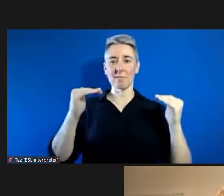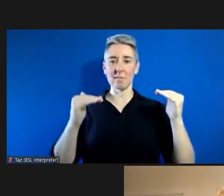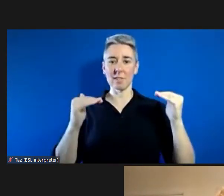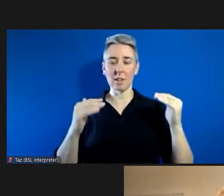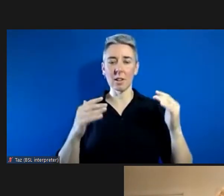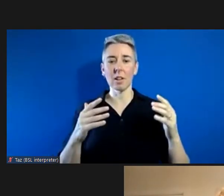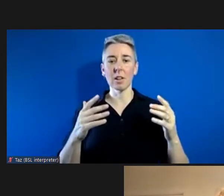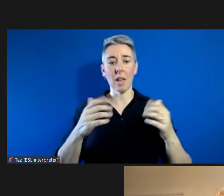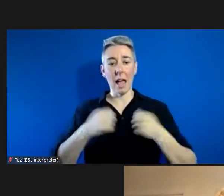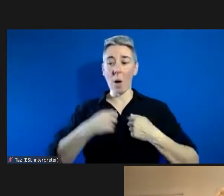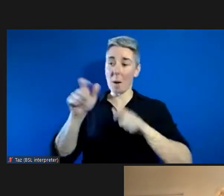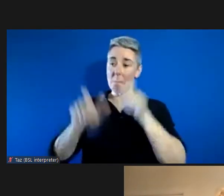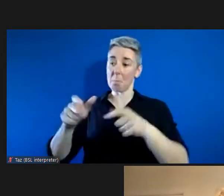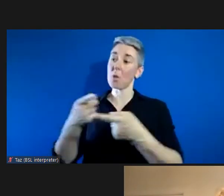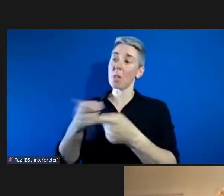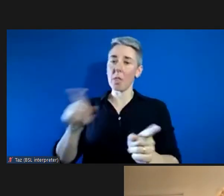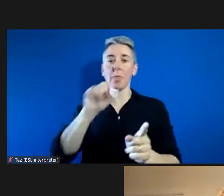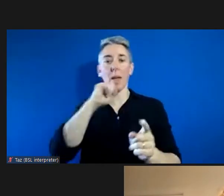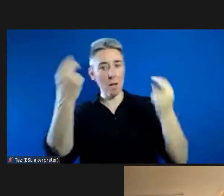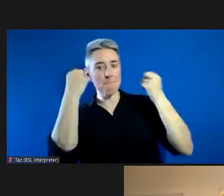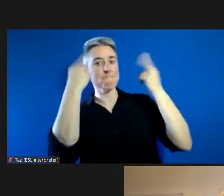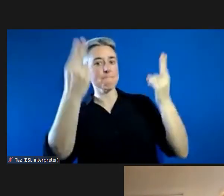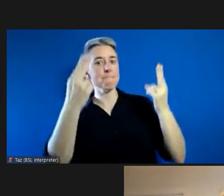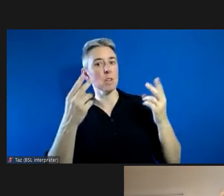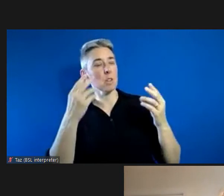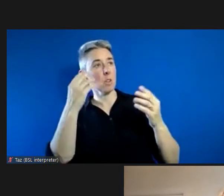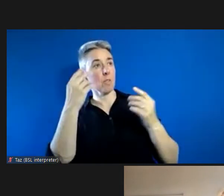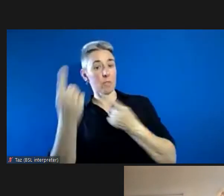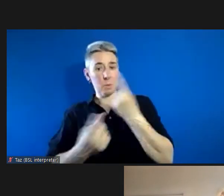are their own vanguard and come to their own conclusions, whether ideological or otherwise,